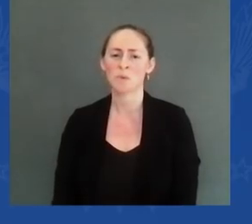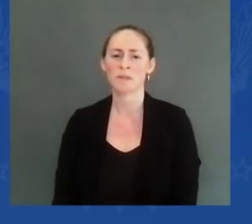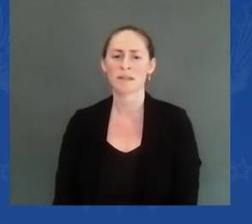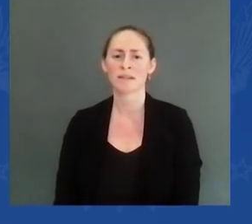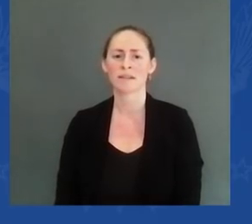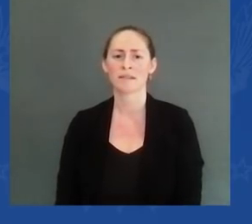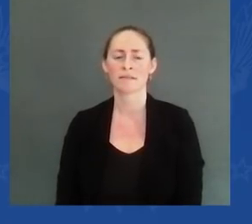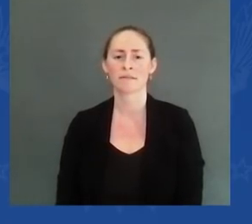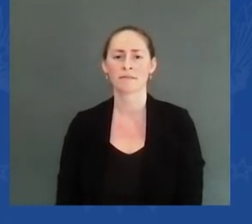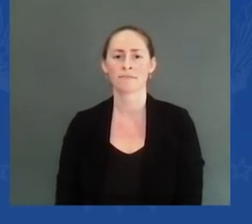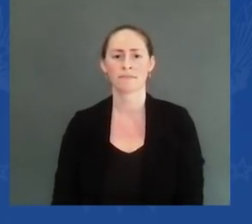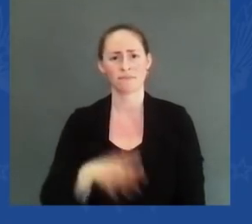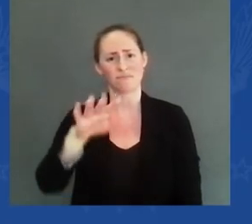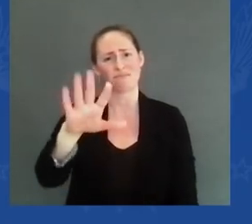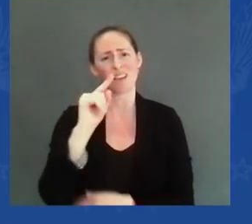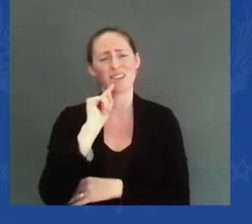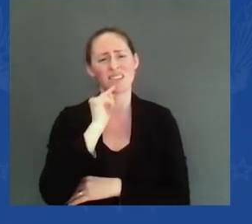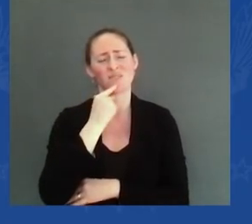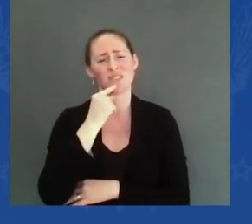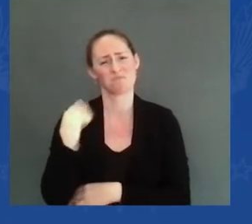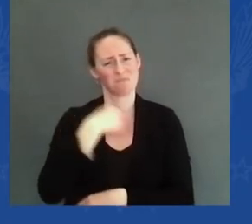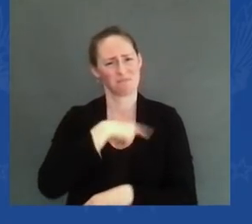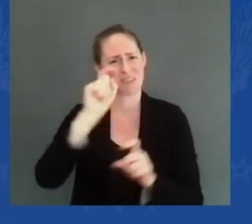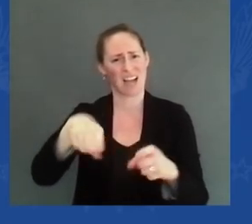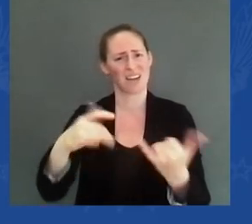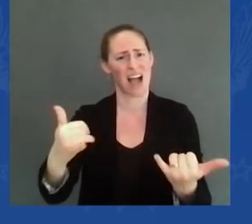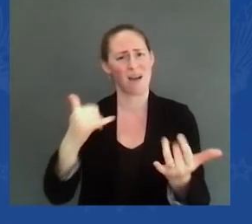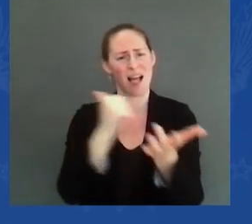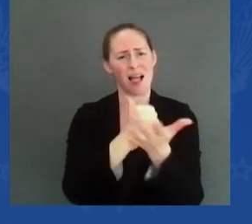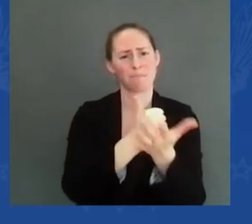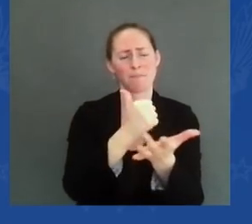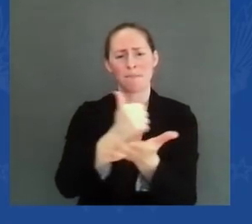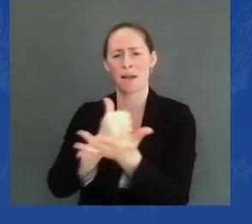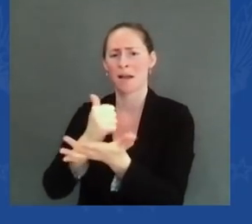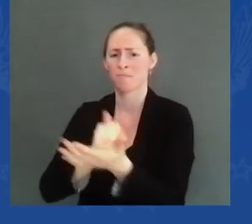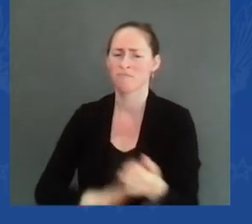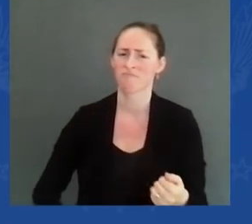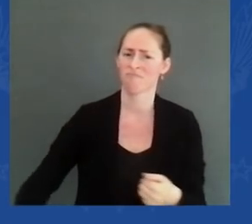And, by the way, it's not just the flooding -- and I'll end with this. It's not just the flooding.